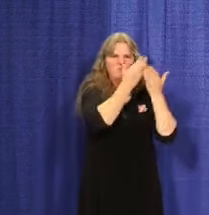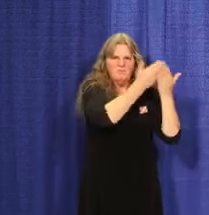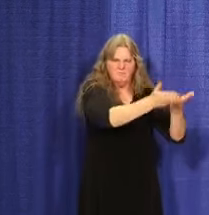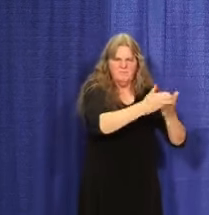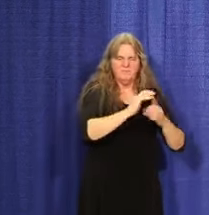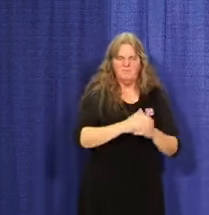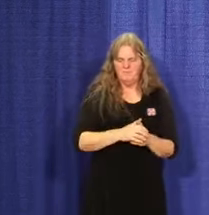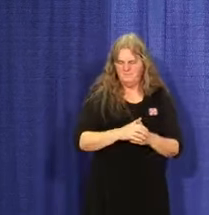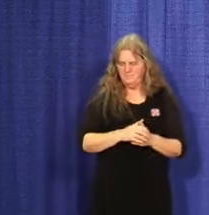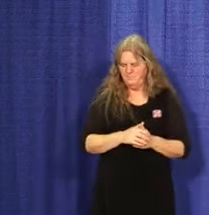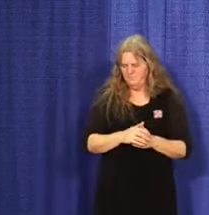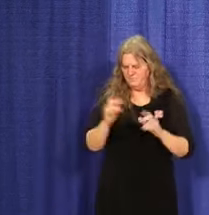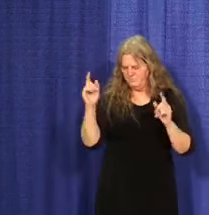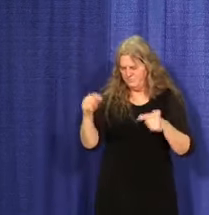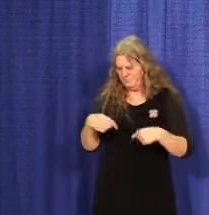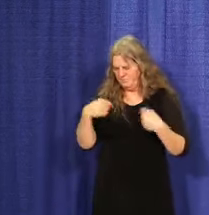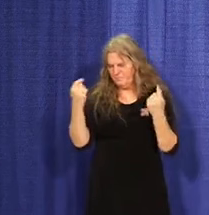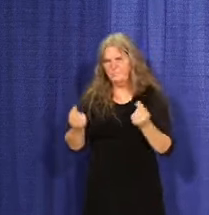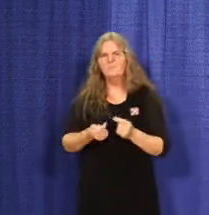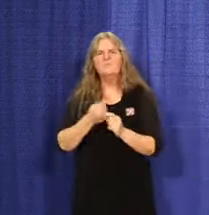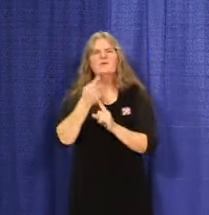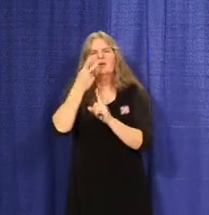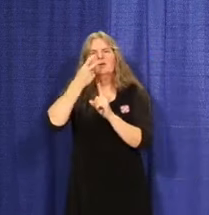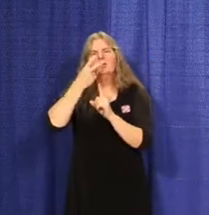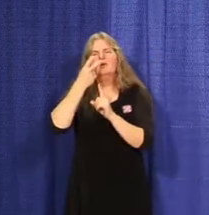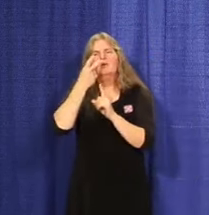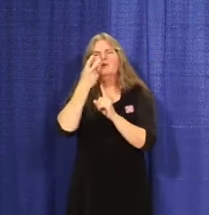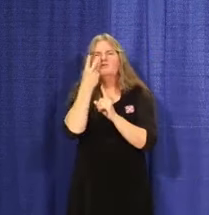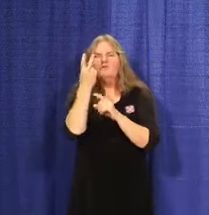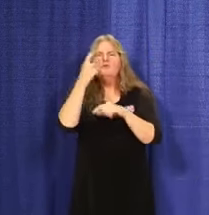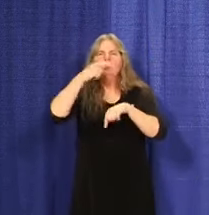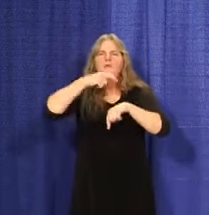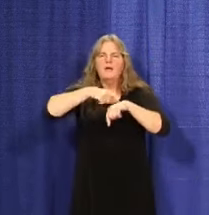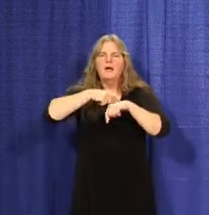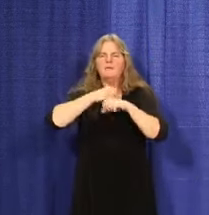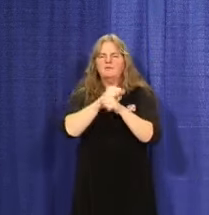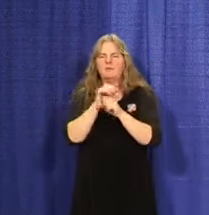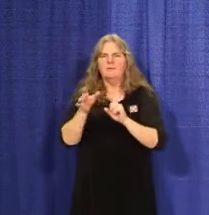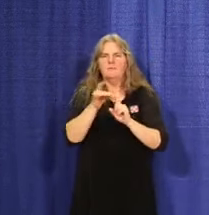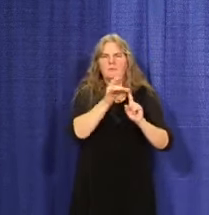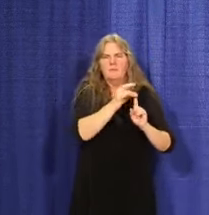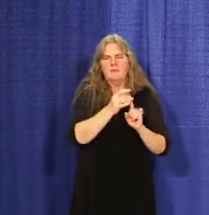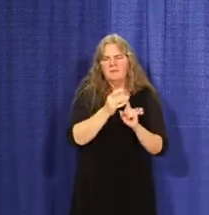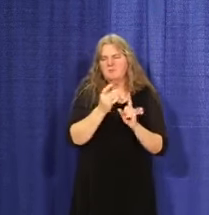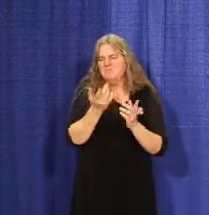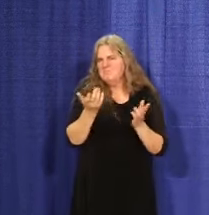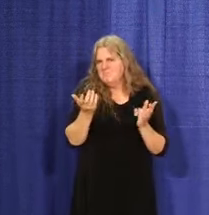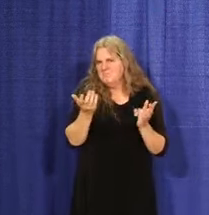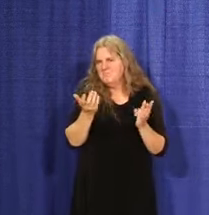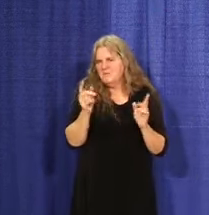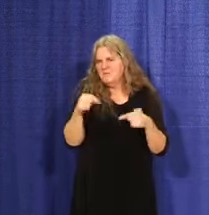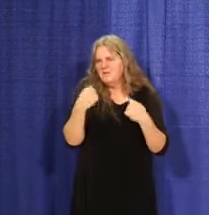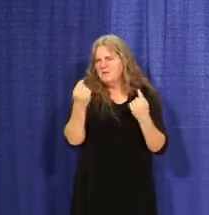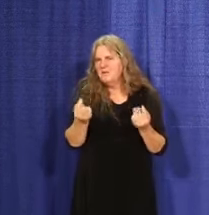territory since then. One local and one an outside resident in hospital. Of far, we have had these rare